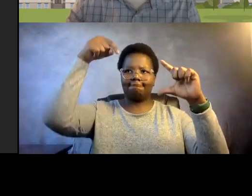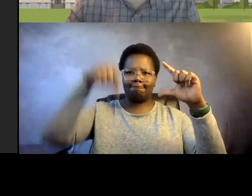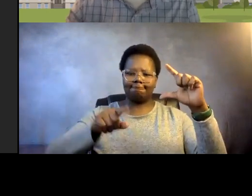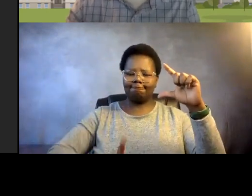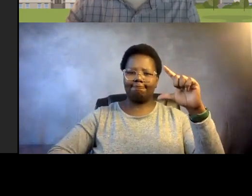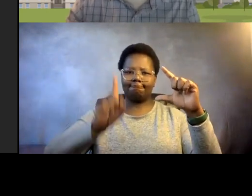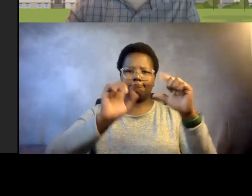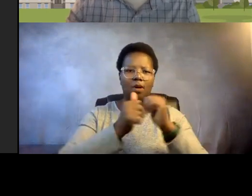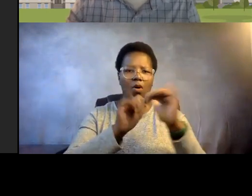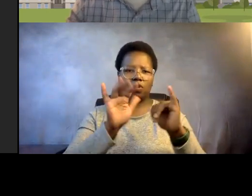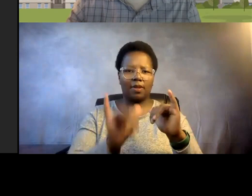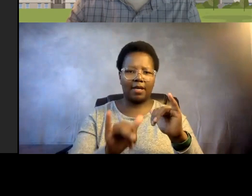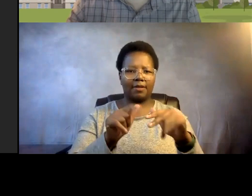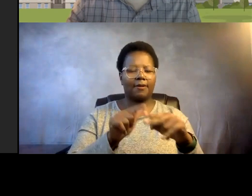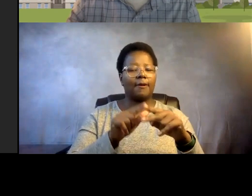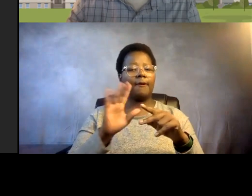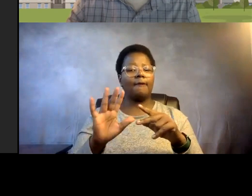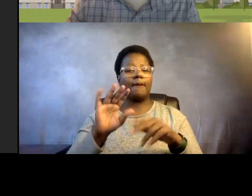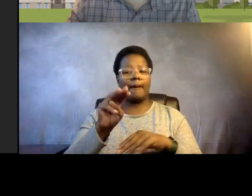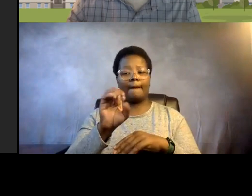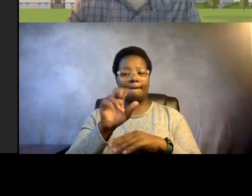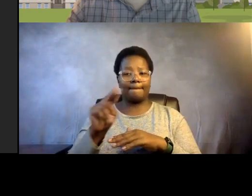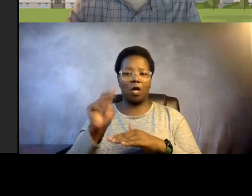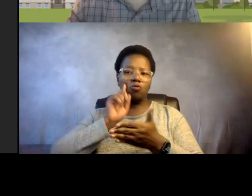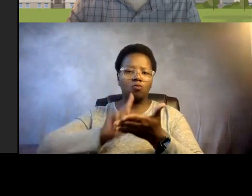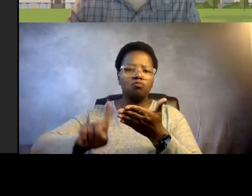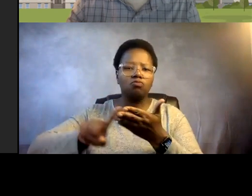things that are changing and adapting in those responsive break points is really